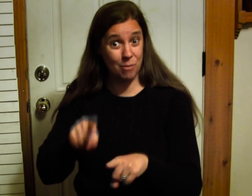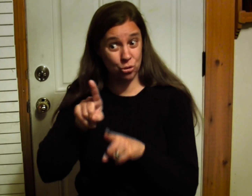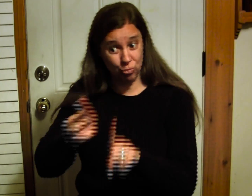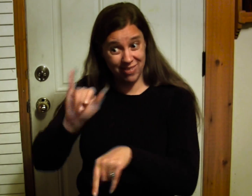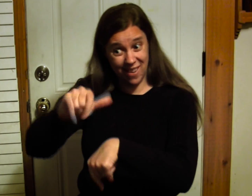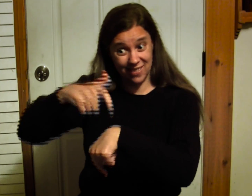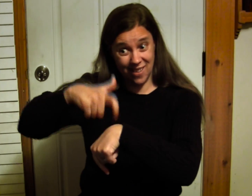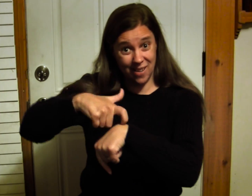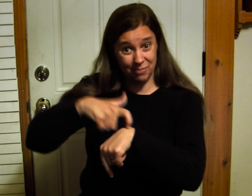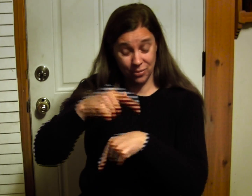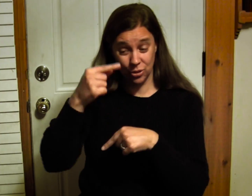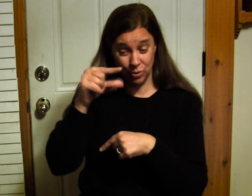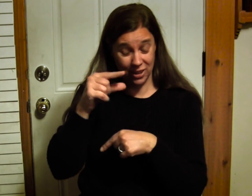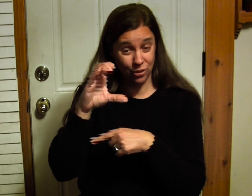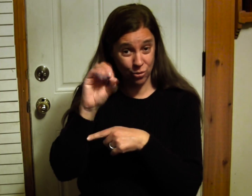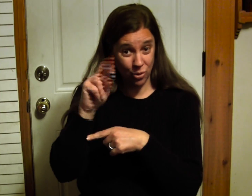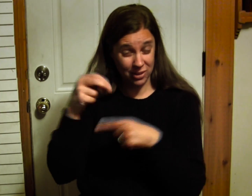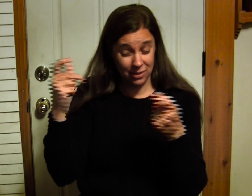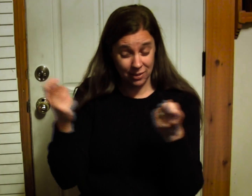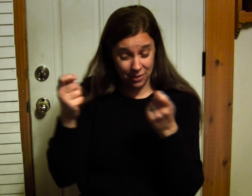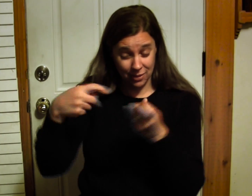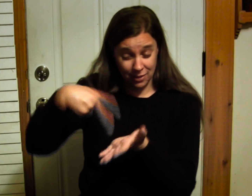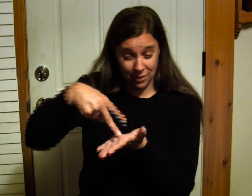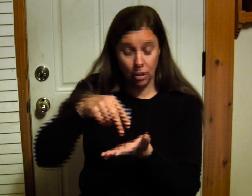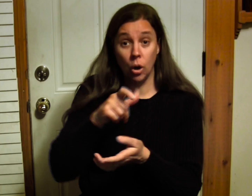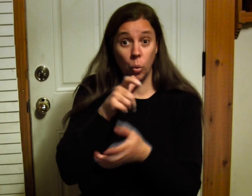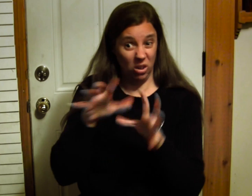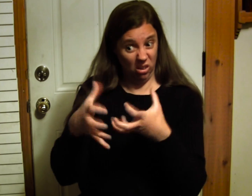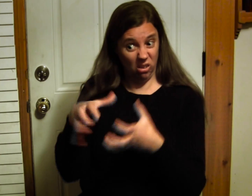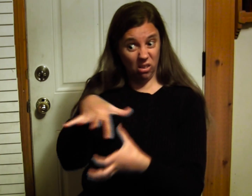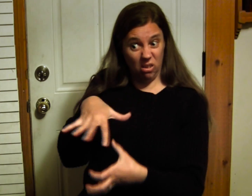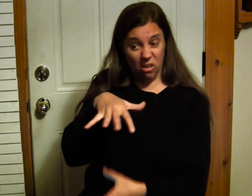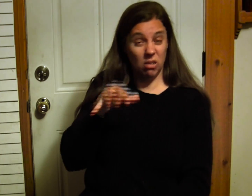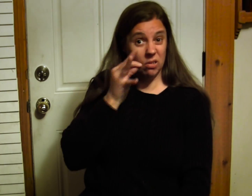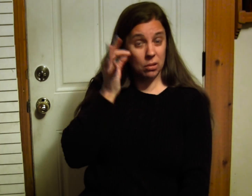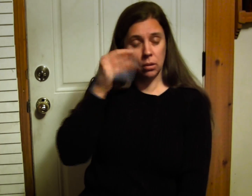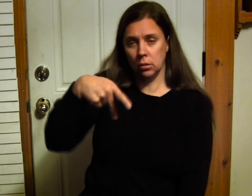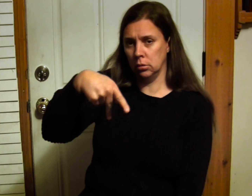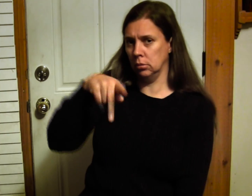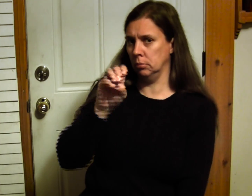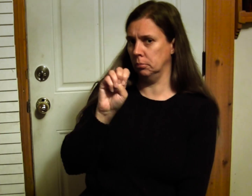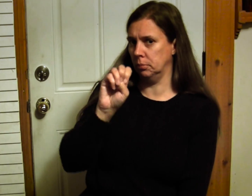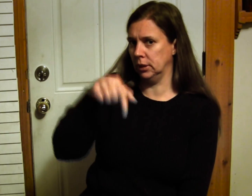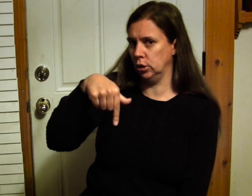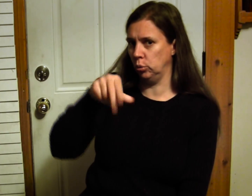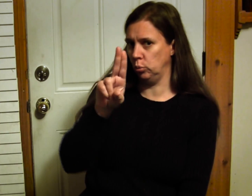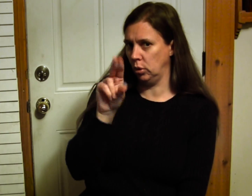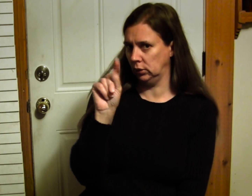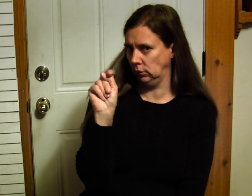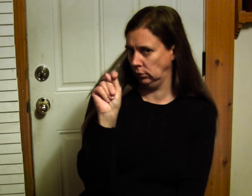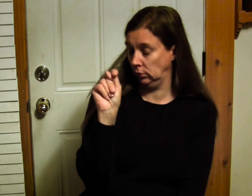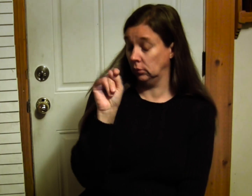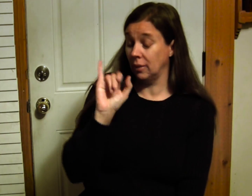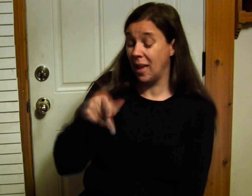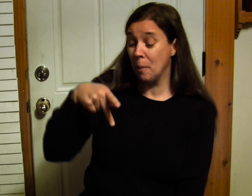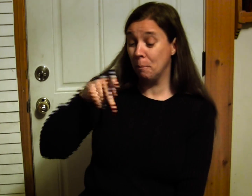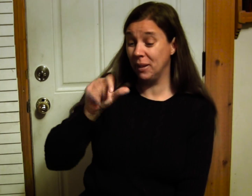Now, back to the Green Corn dance. During the time of the ceremony, this occurred within the tribe of Indians called the “Pequot”.